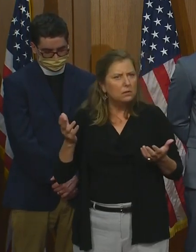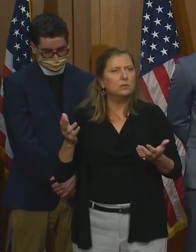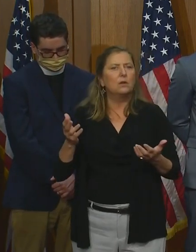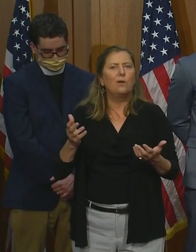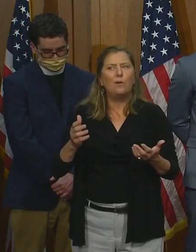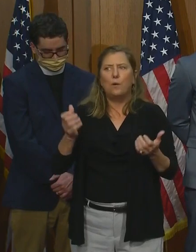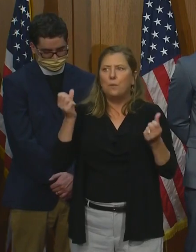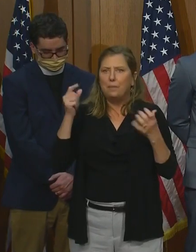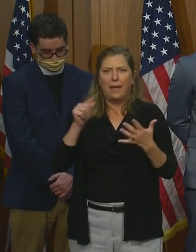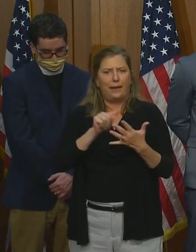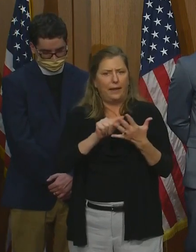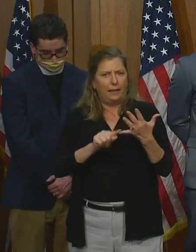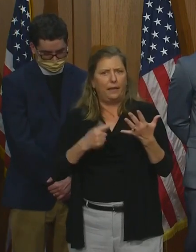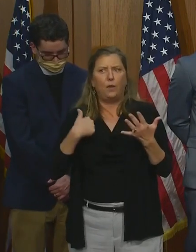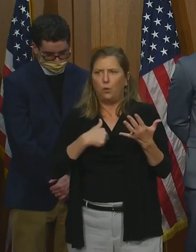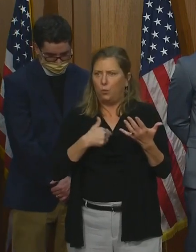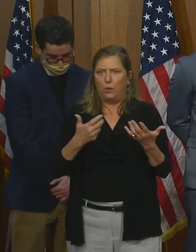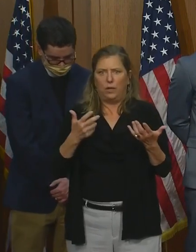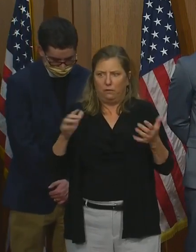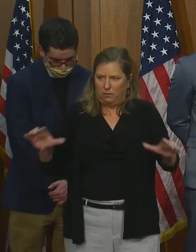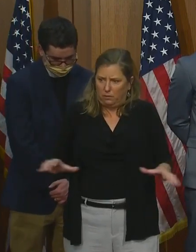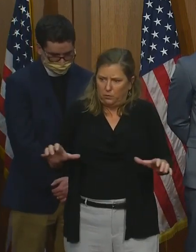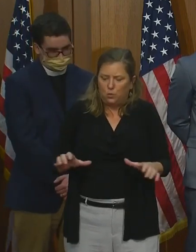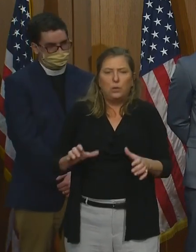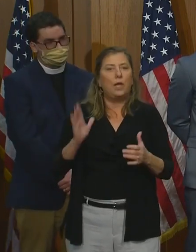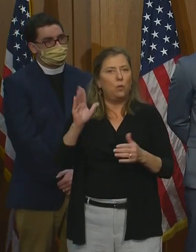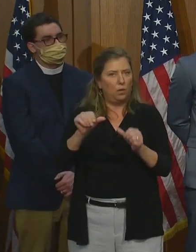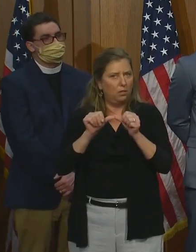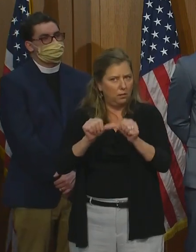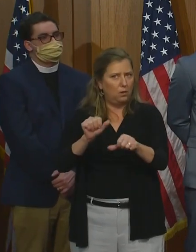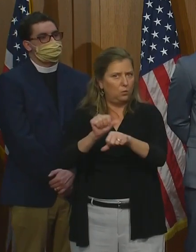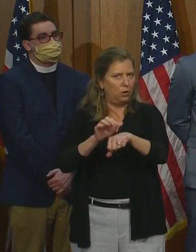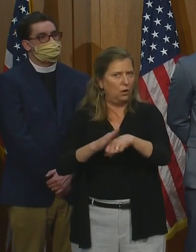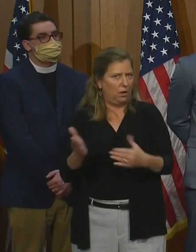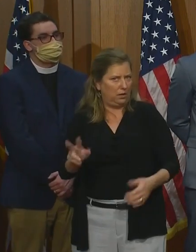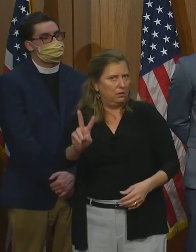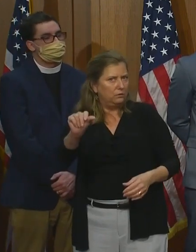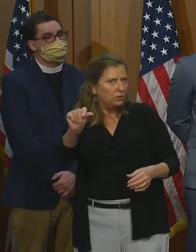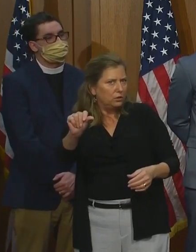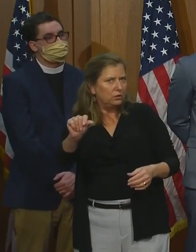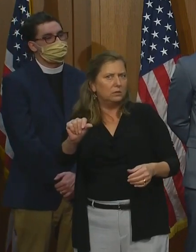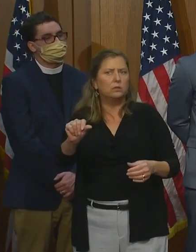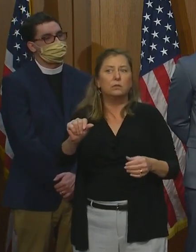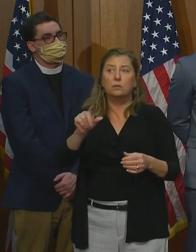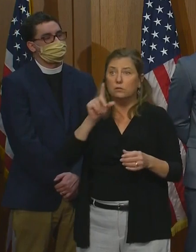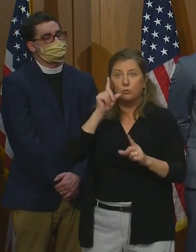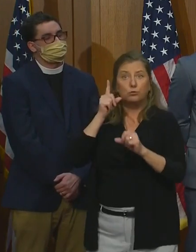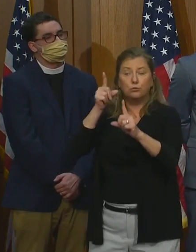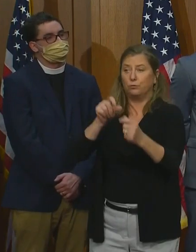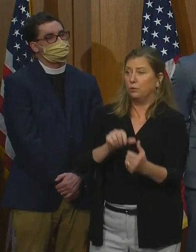CONTINUE TO WORK ON THAT SO AGAIN OUT THERE ARE NUMBER OF THINGS THAT WE HAVE BEEN AND